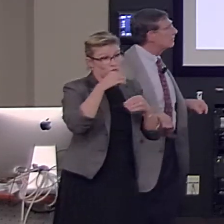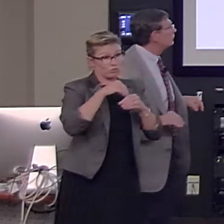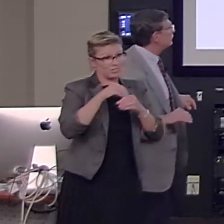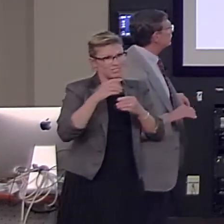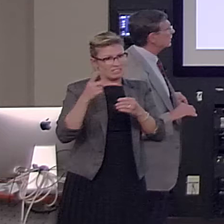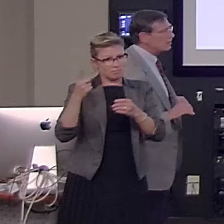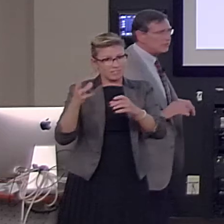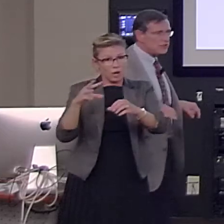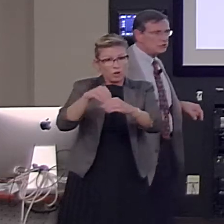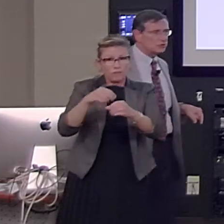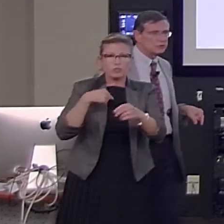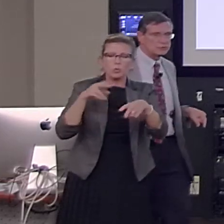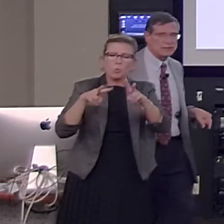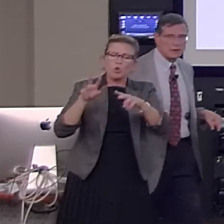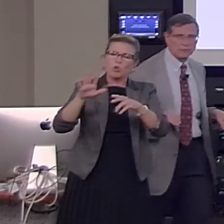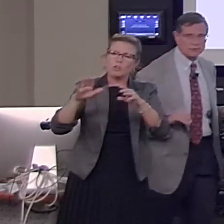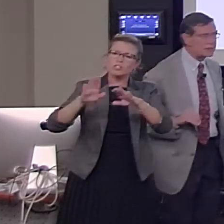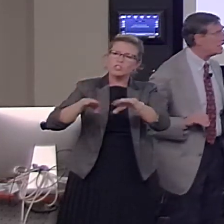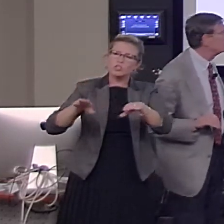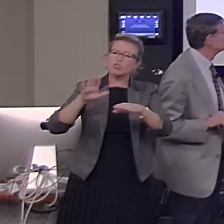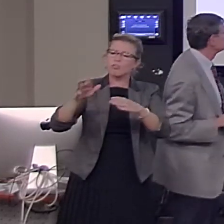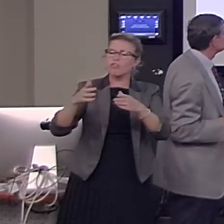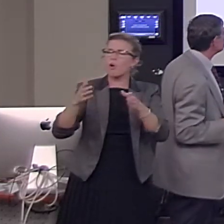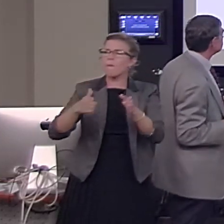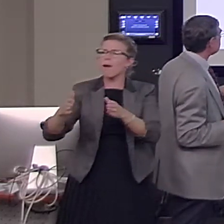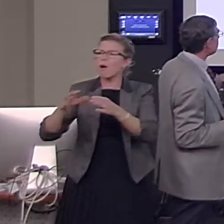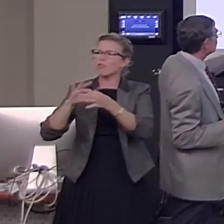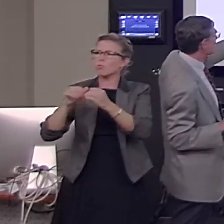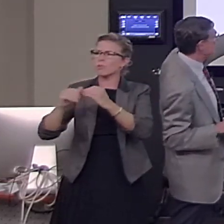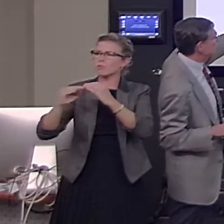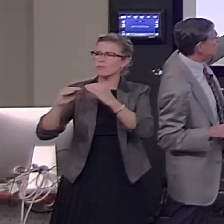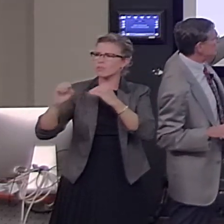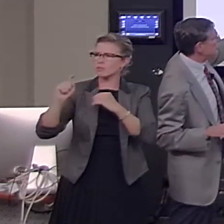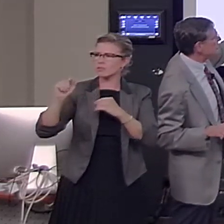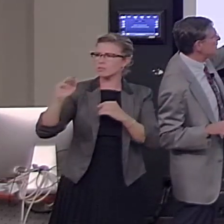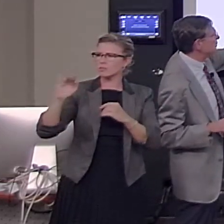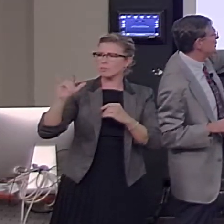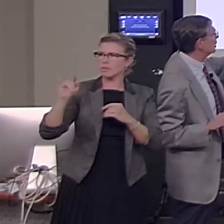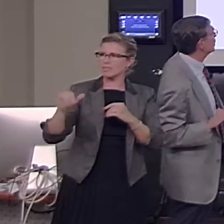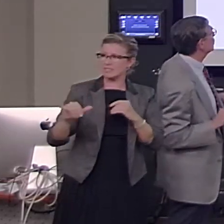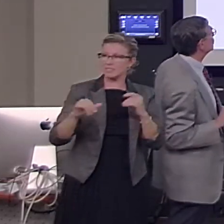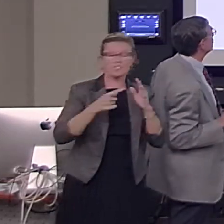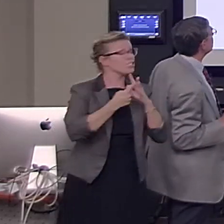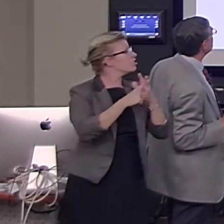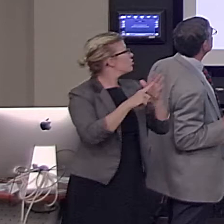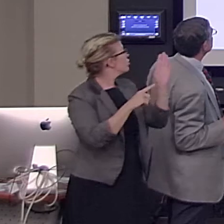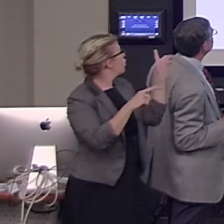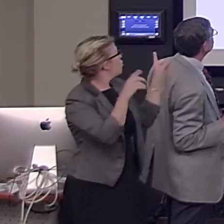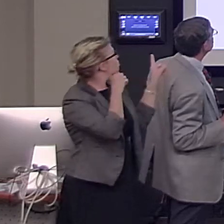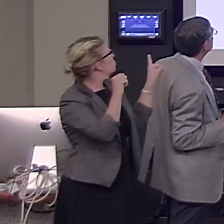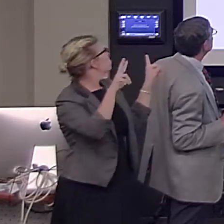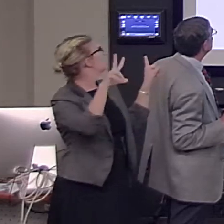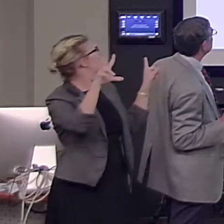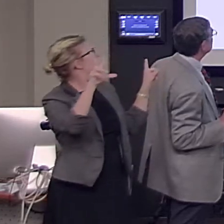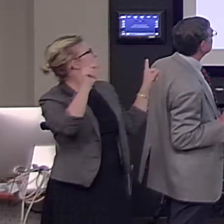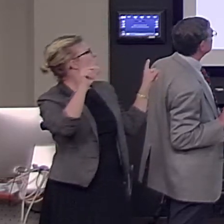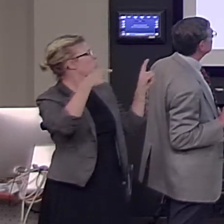of these children over time. So that's starting at 30 months and going all the way through 12 years.